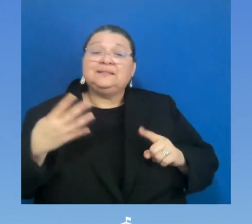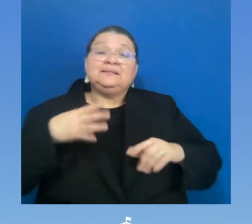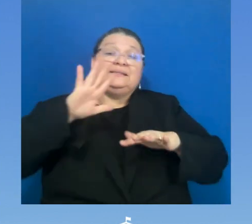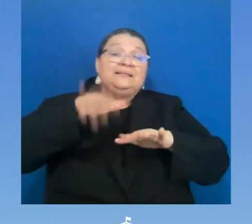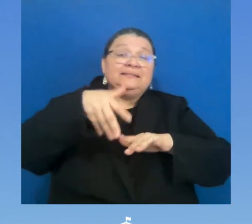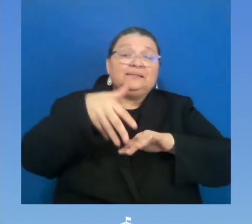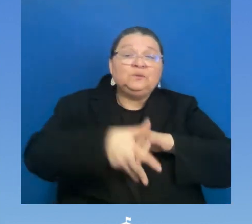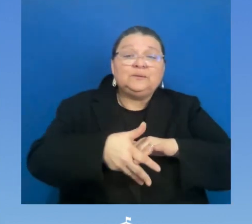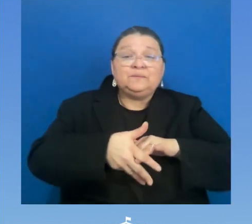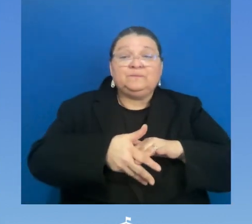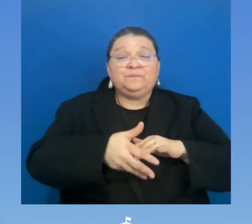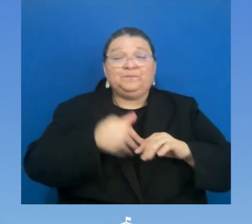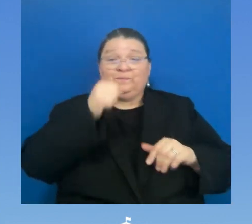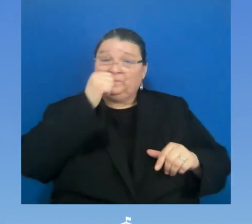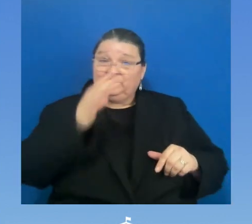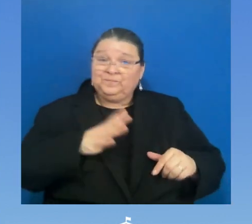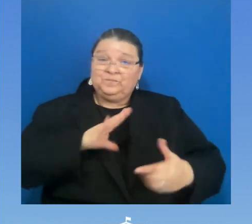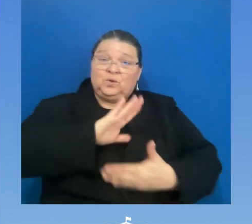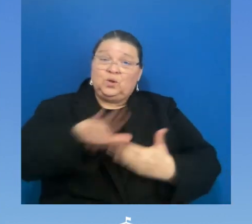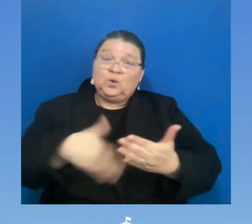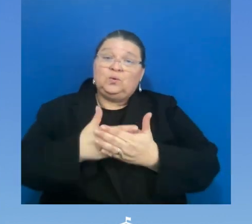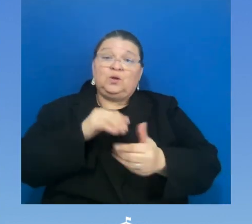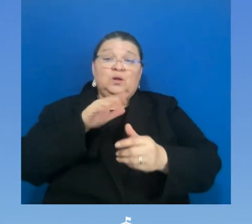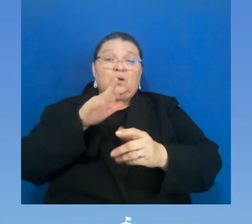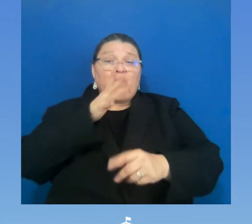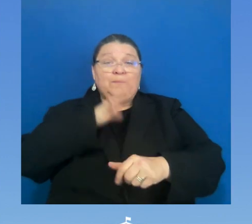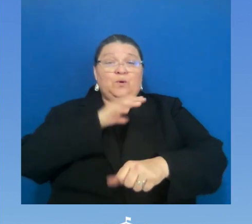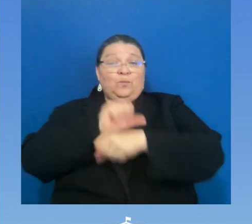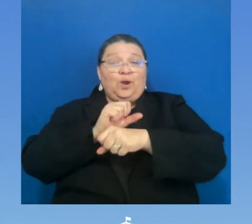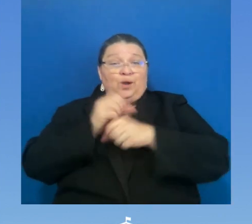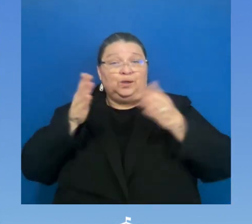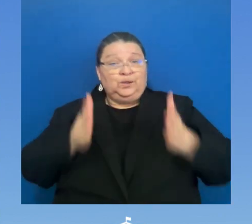since adapt to dollars in gender and racial pay caps